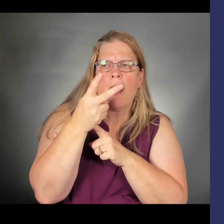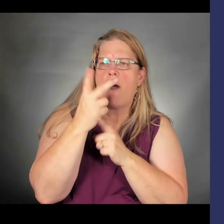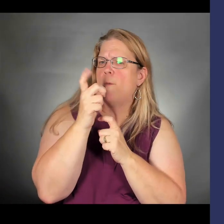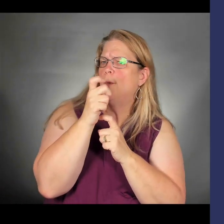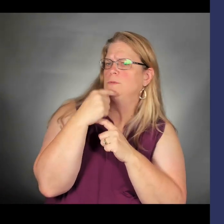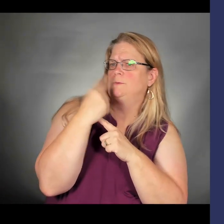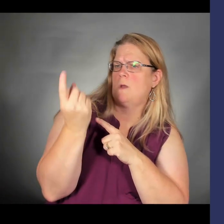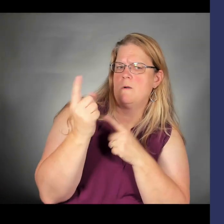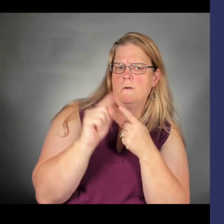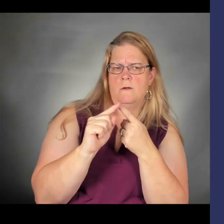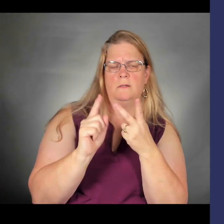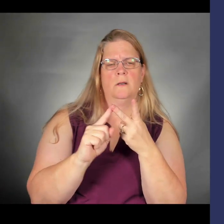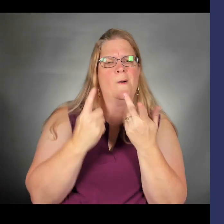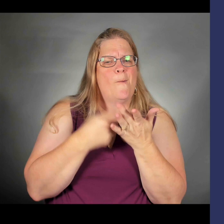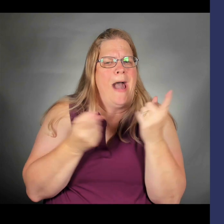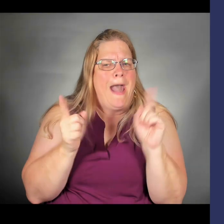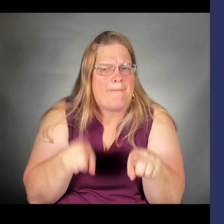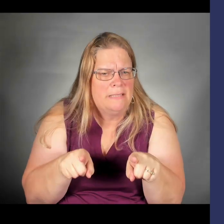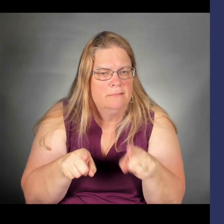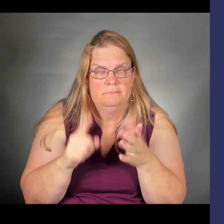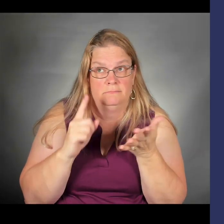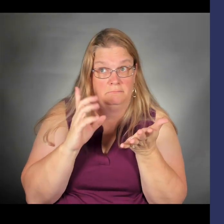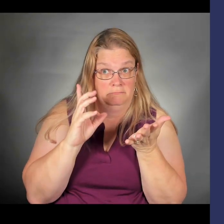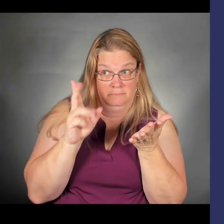includes: who saw or who told you about the incident;